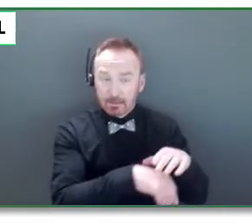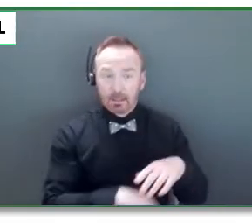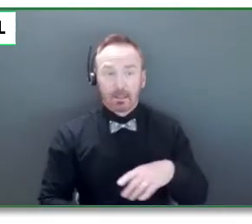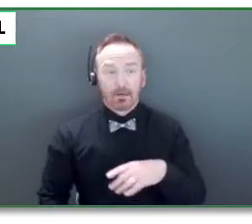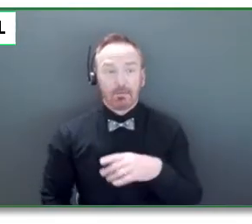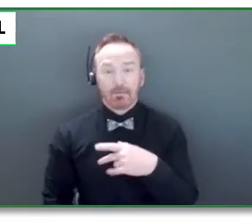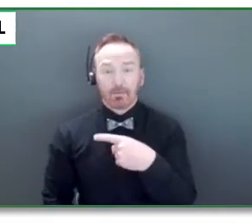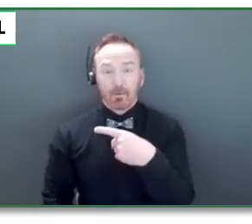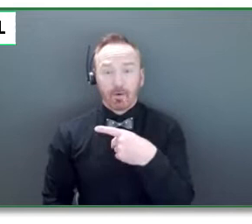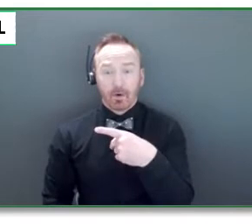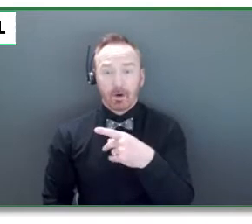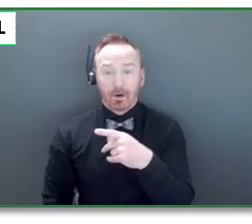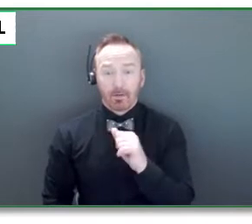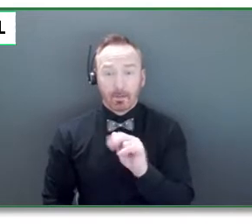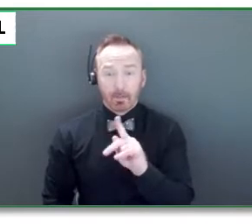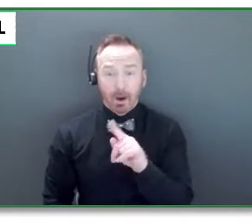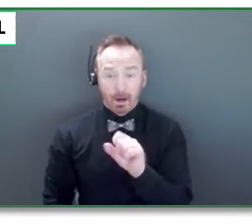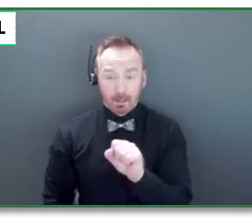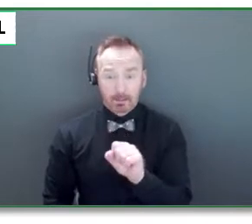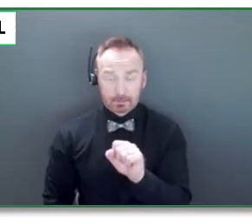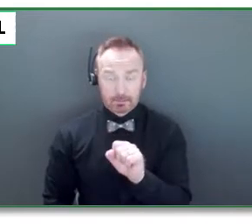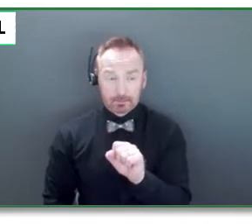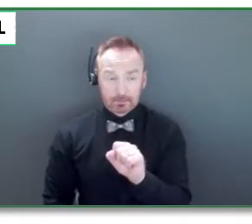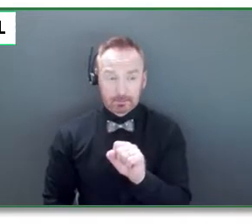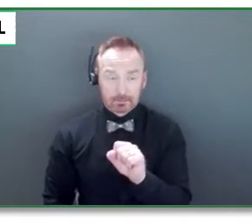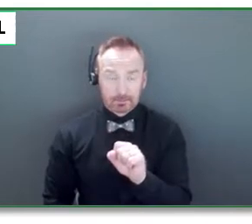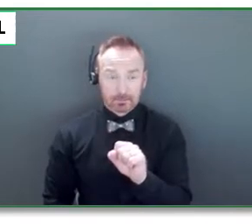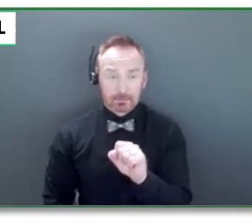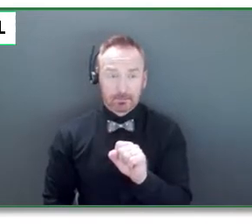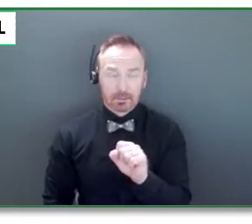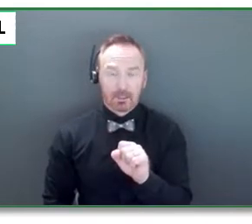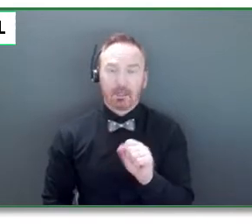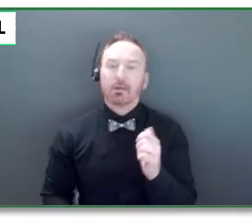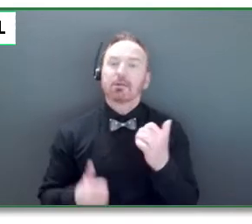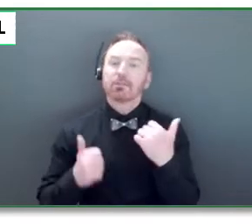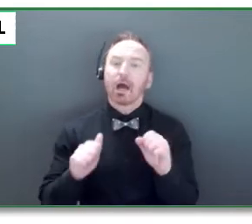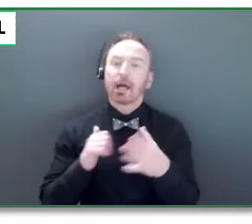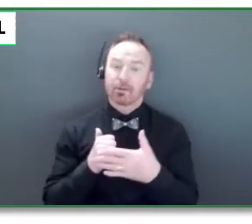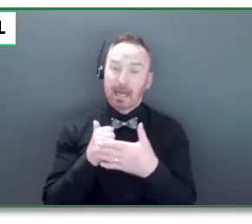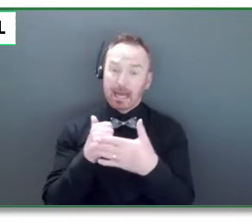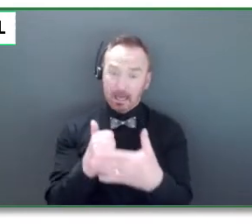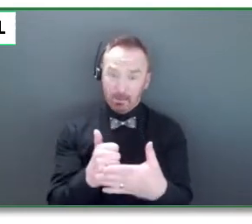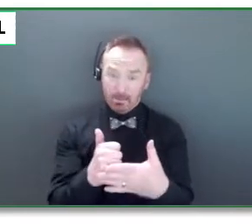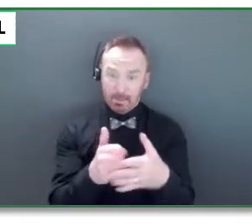first of all, to try and and help the person that is coming to your park. Be